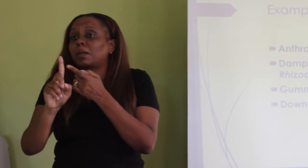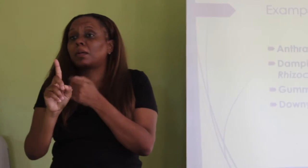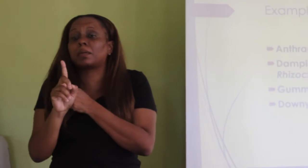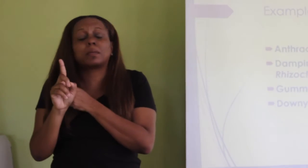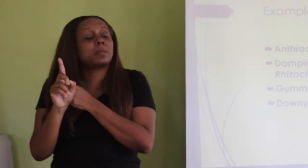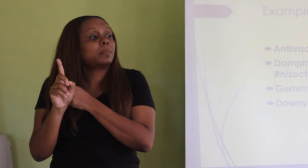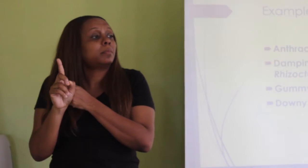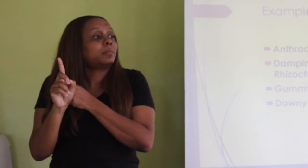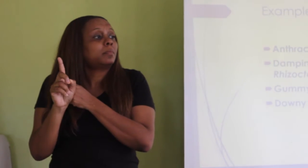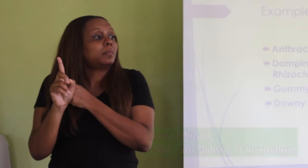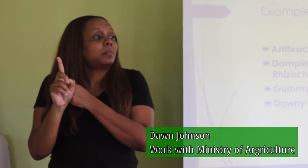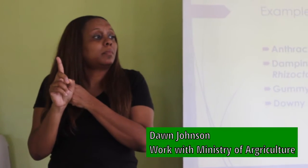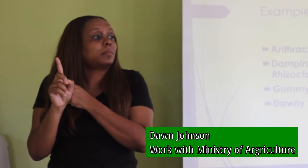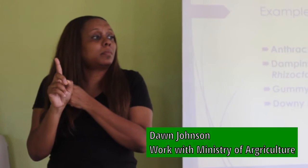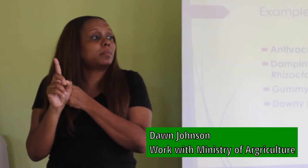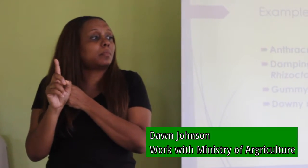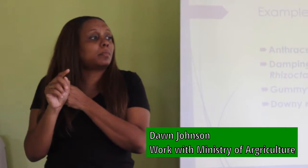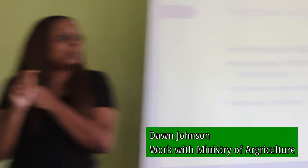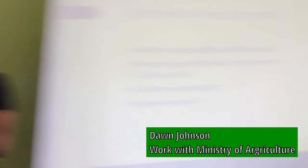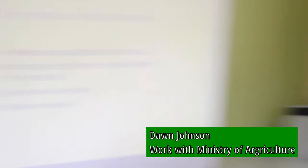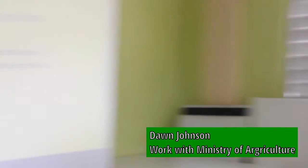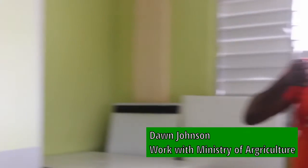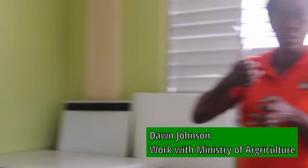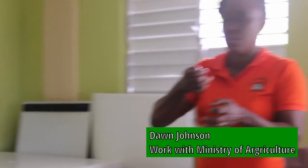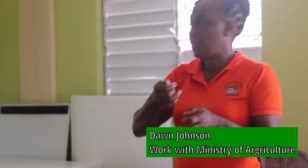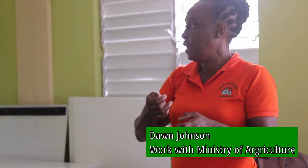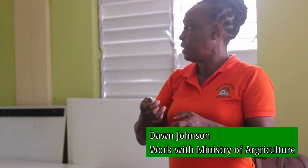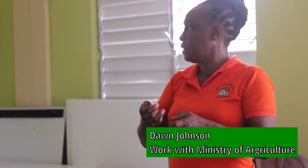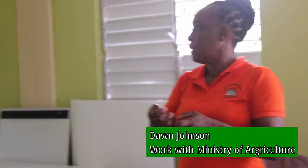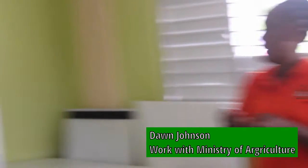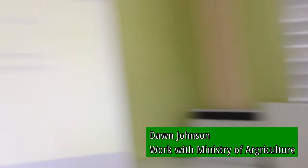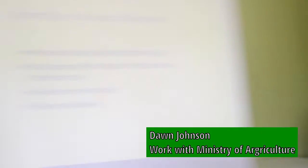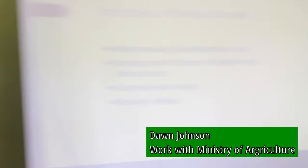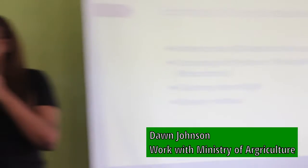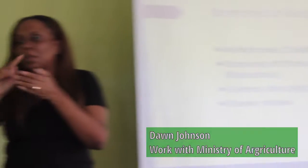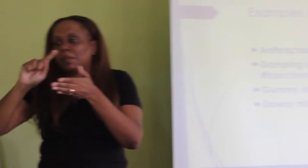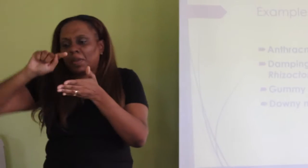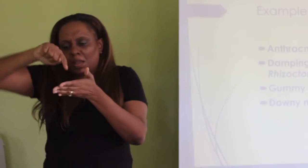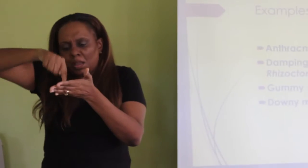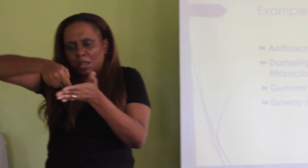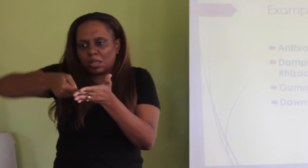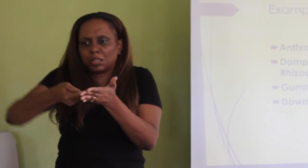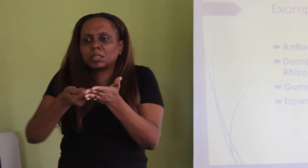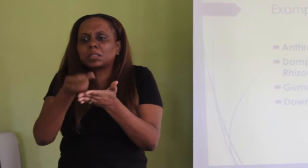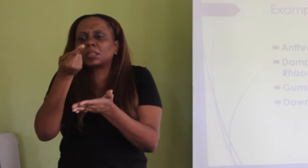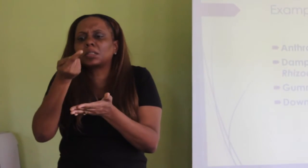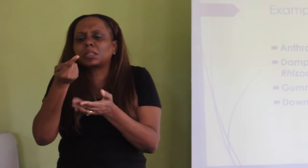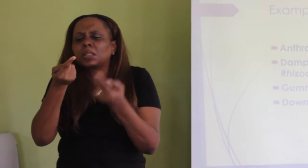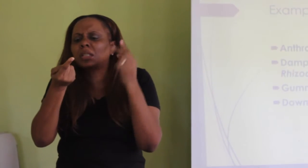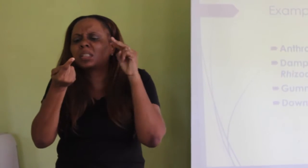try to detach the little um legion right that is a way of identifying the antagonists you